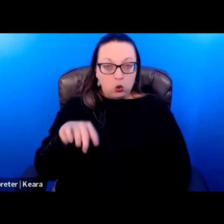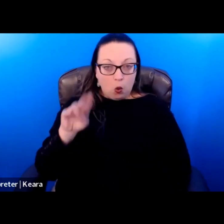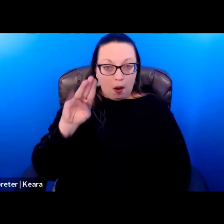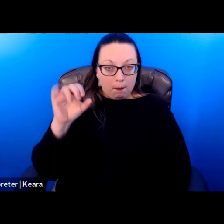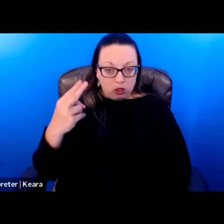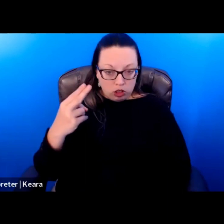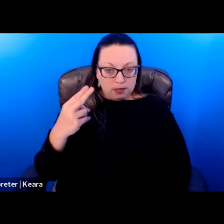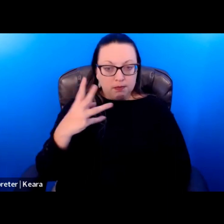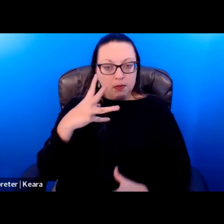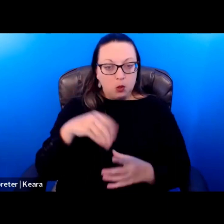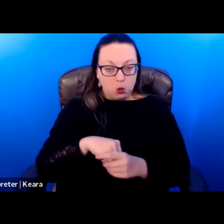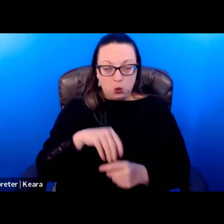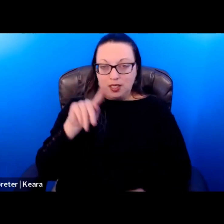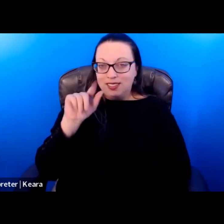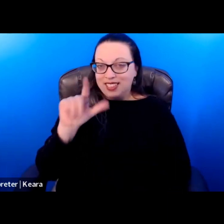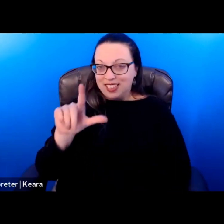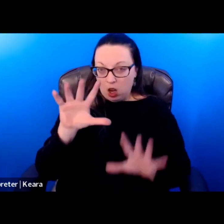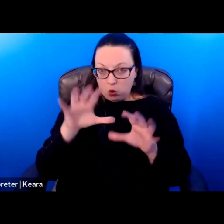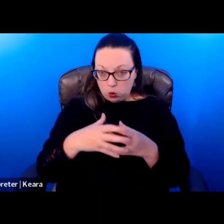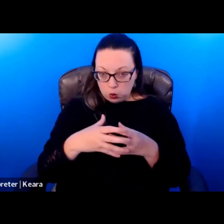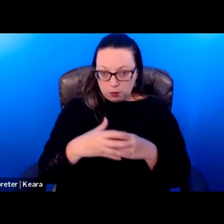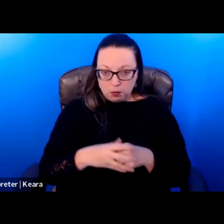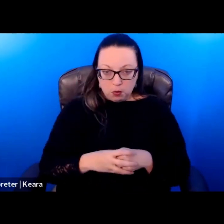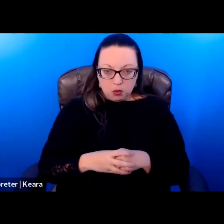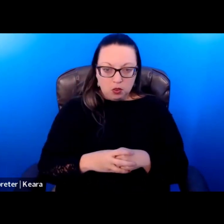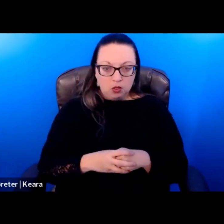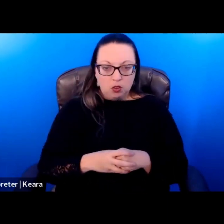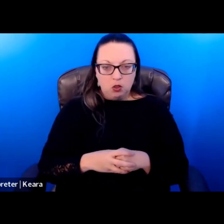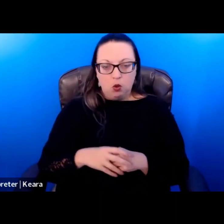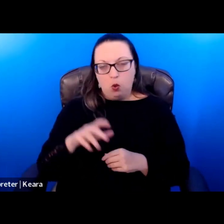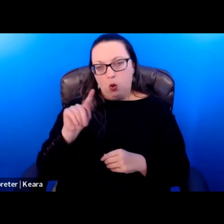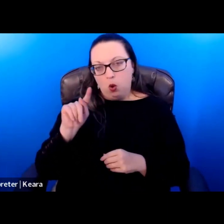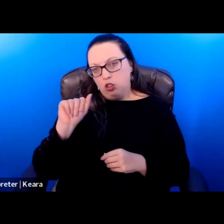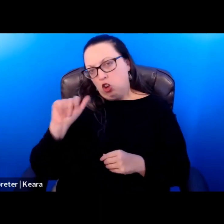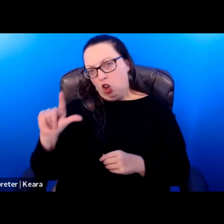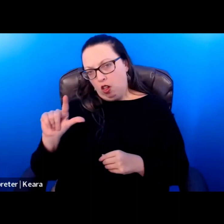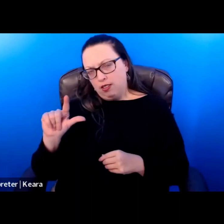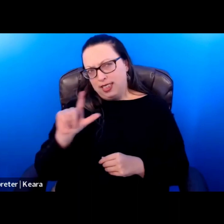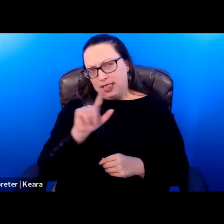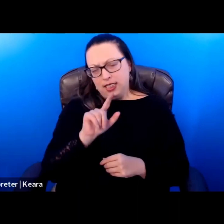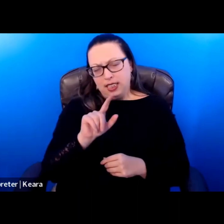group or she said I think Judy caught it How tall group so I am tall. I'm six foot two. I think